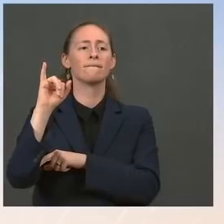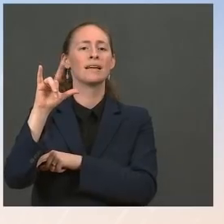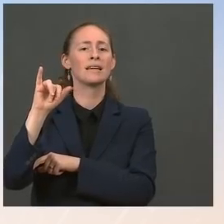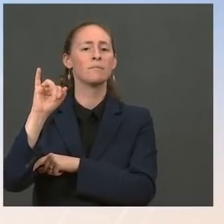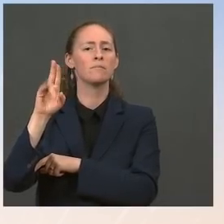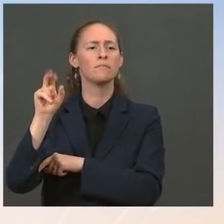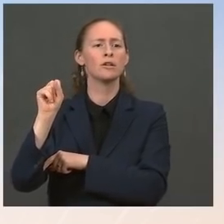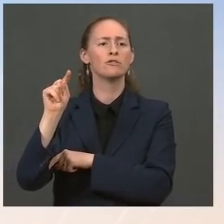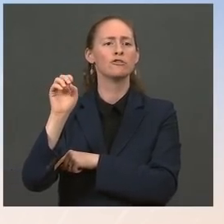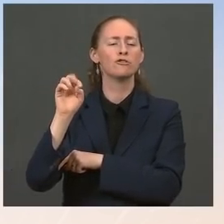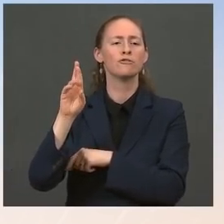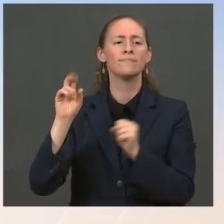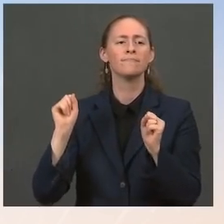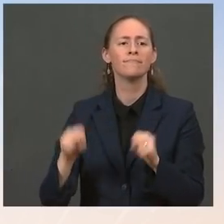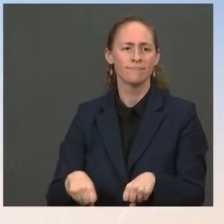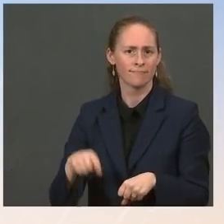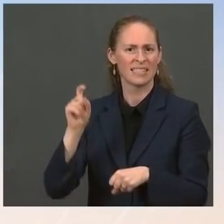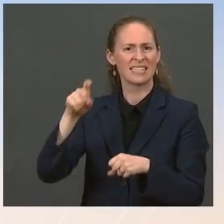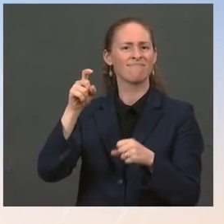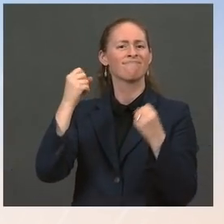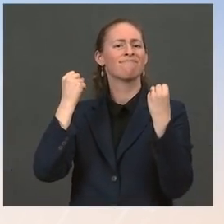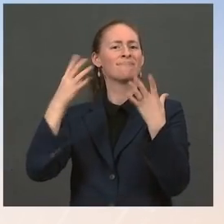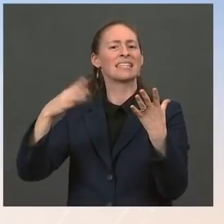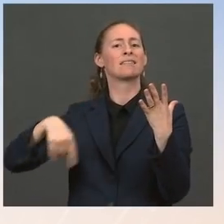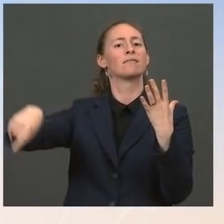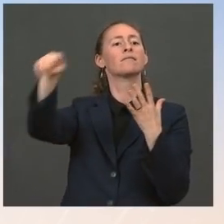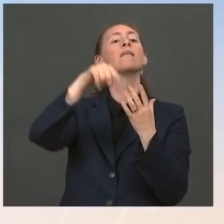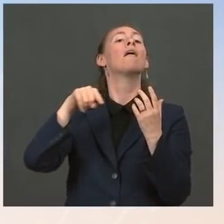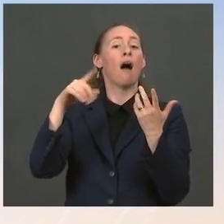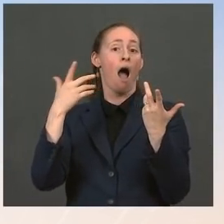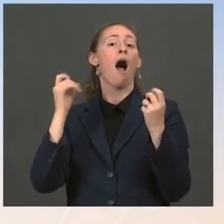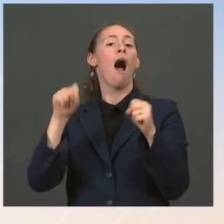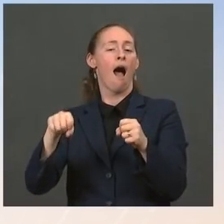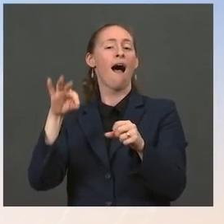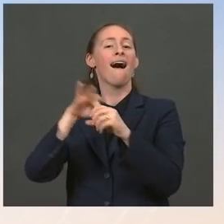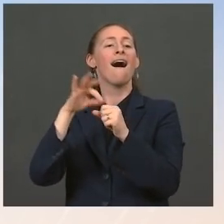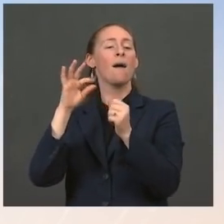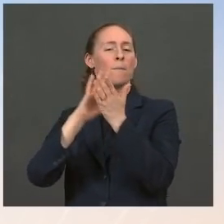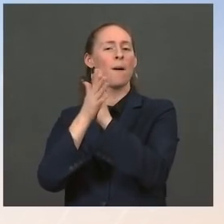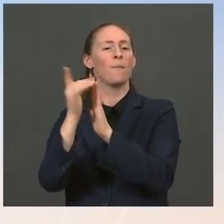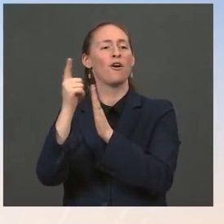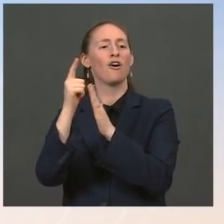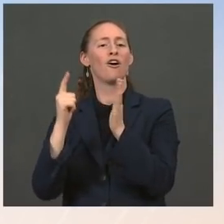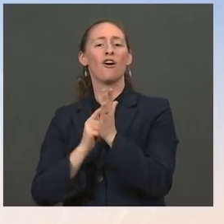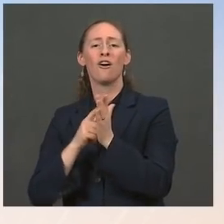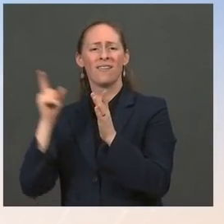to pass legislation into law. He has made clear that he wants voting rights to be passed into law.